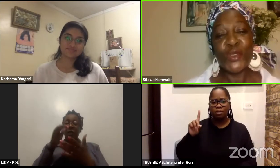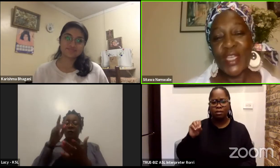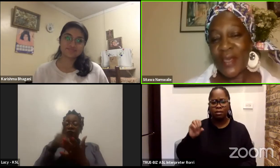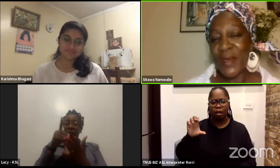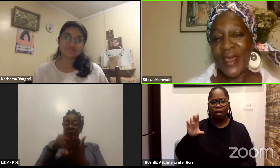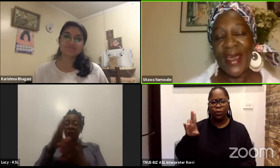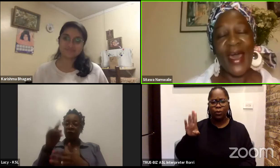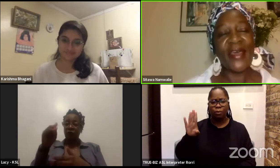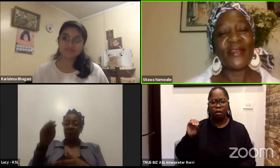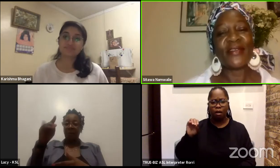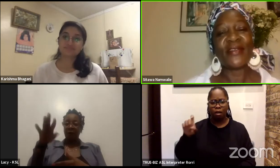Judy Kibinge and Mudamba Mudamba